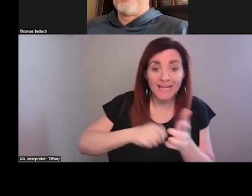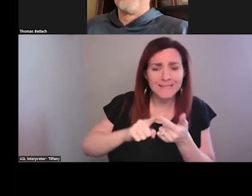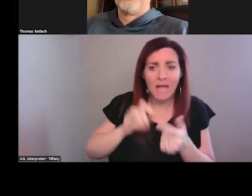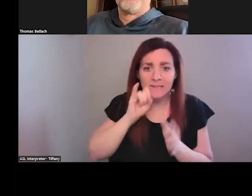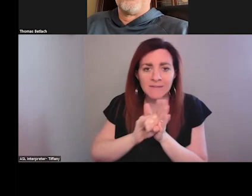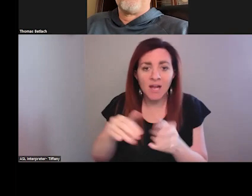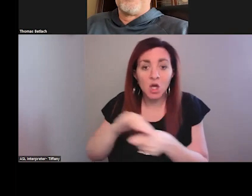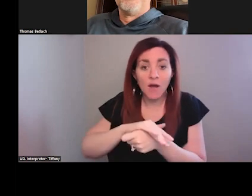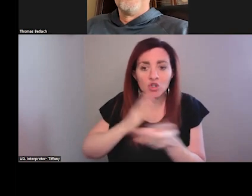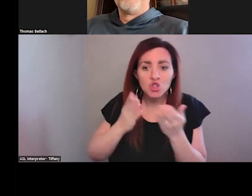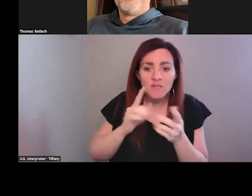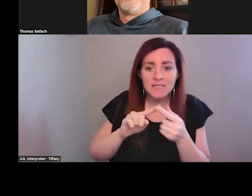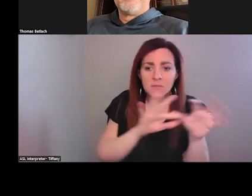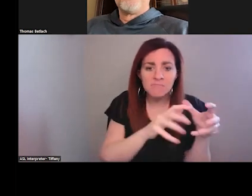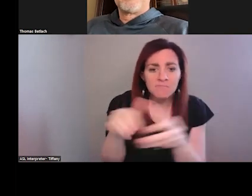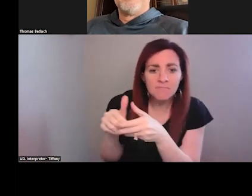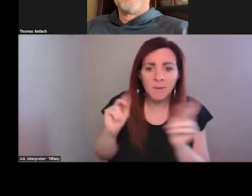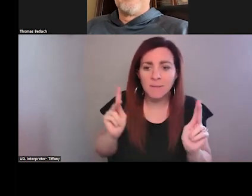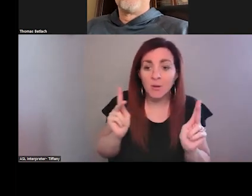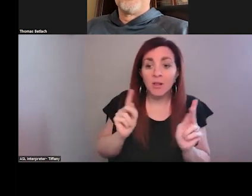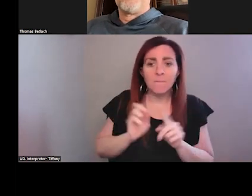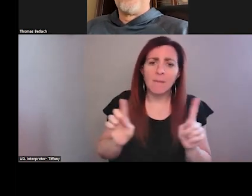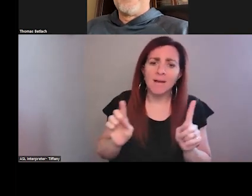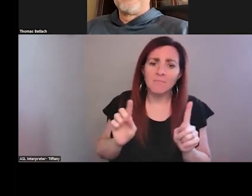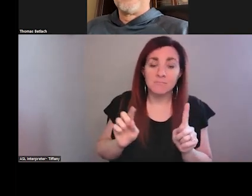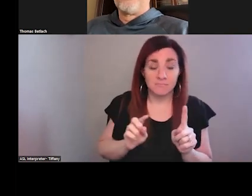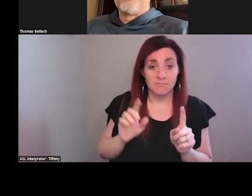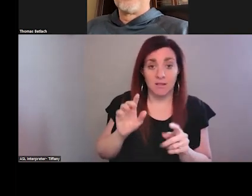POPULATIONS. AT THE END OF THE DAY, MEDICAID CAN HELP WITH THE